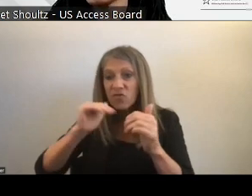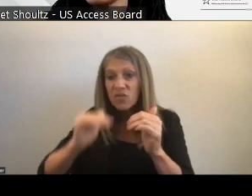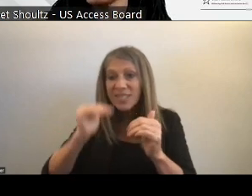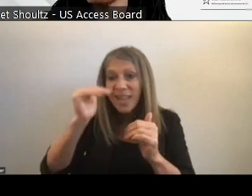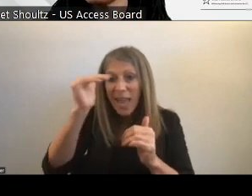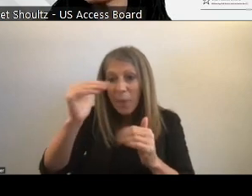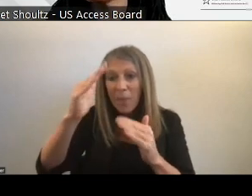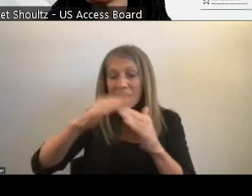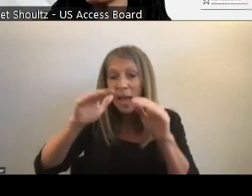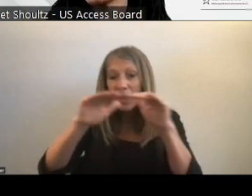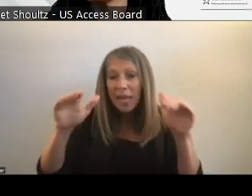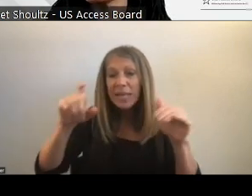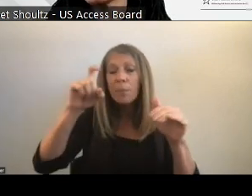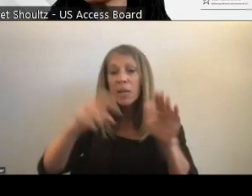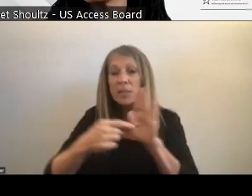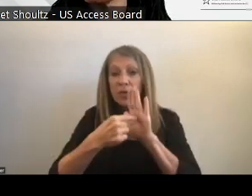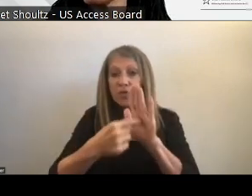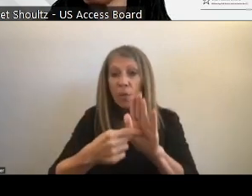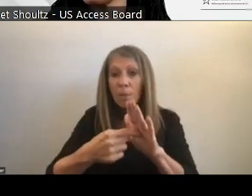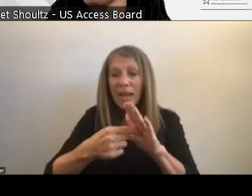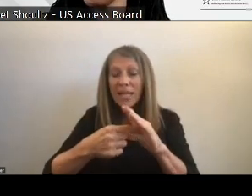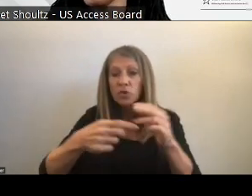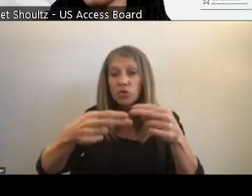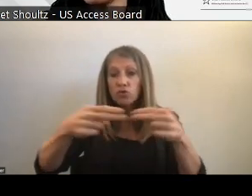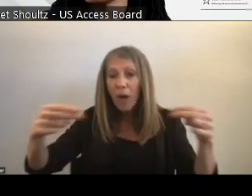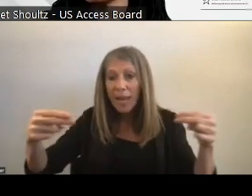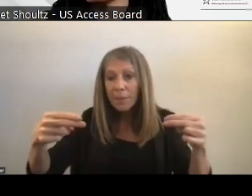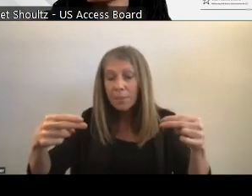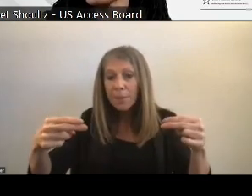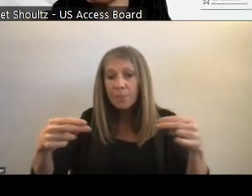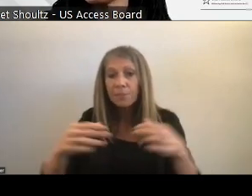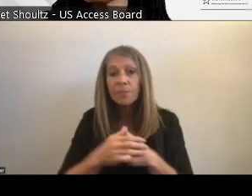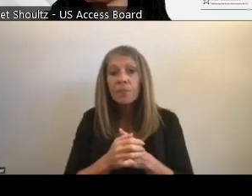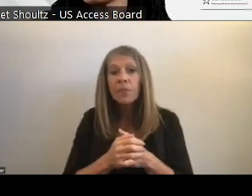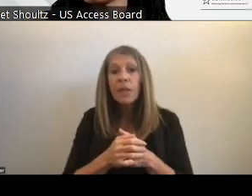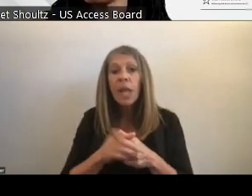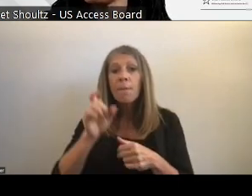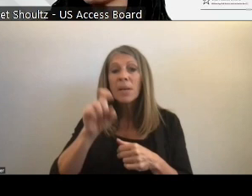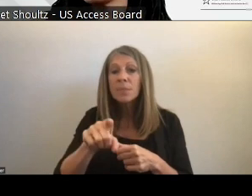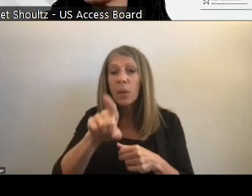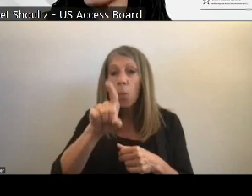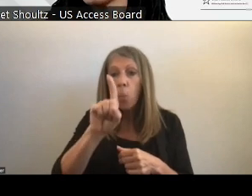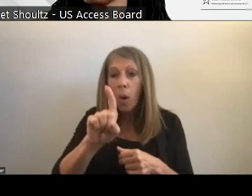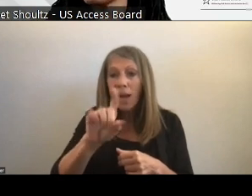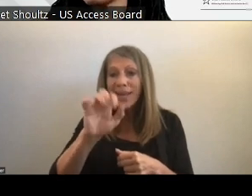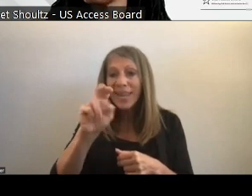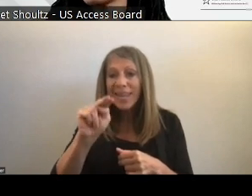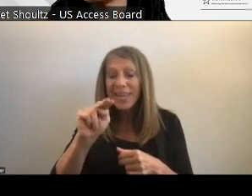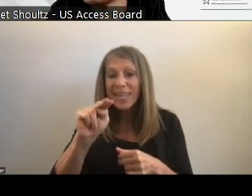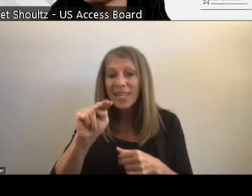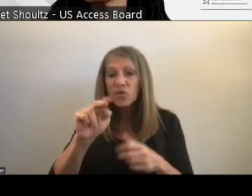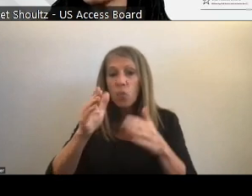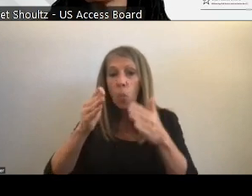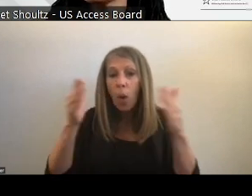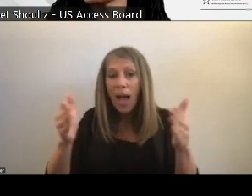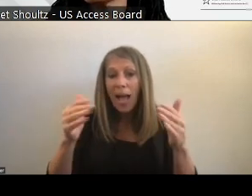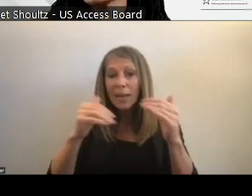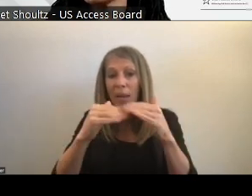landing must be marked by a stripe. The stripe must be one inch wide minimum and contrast visually